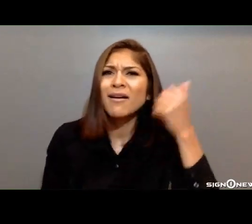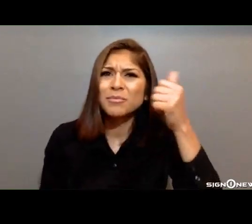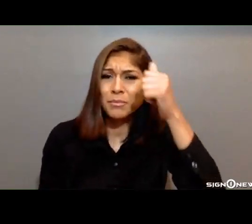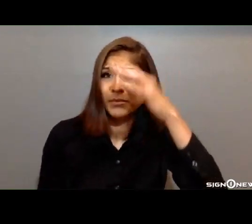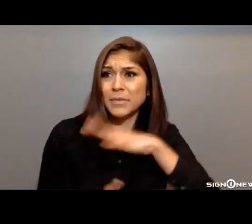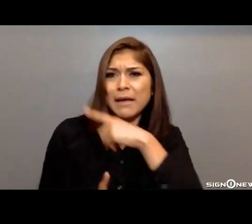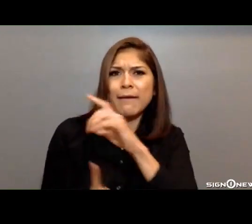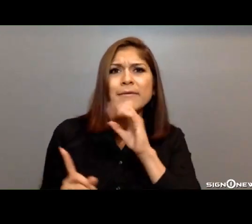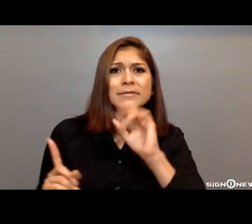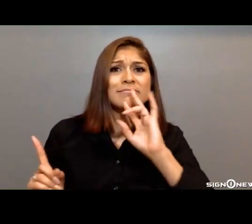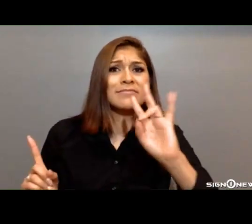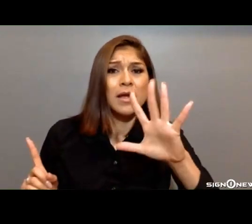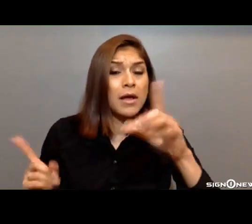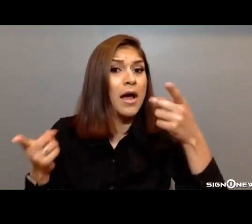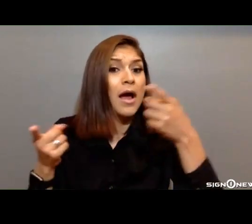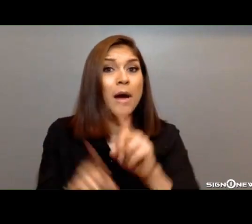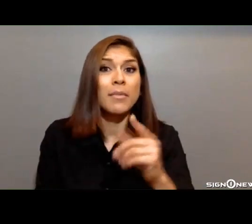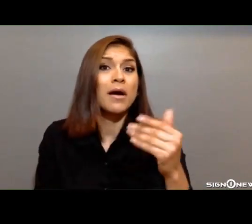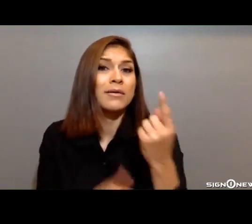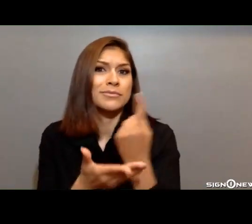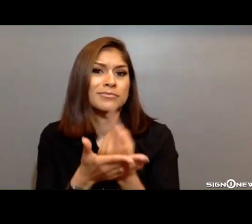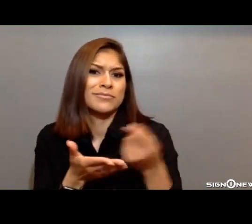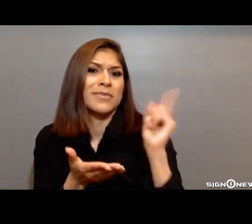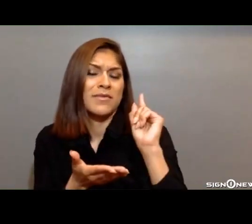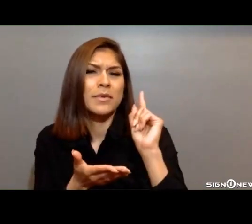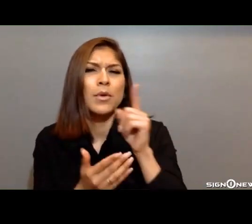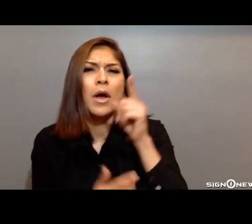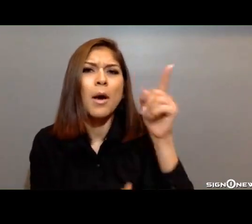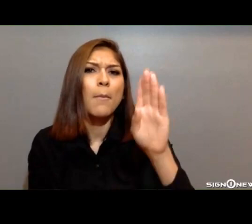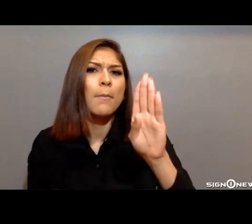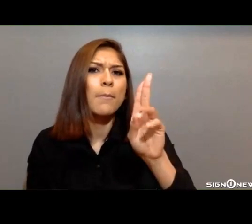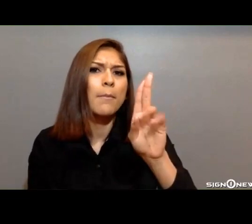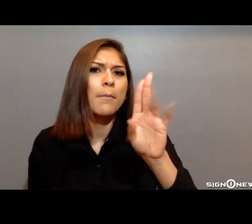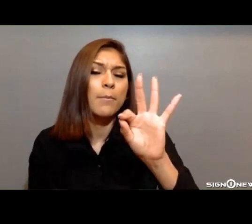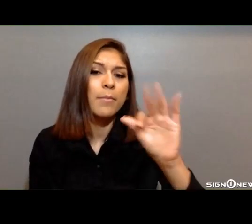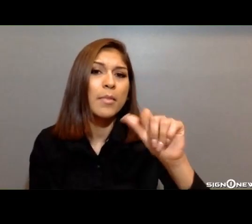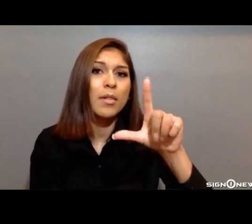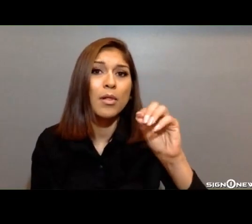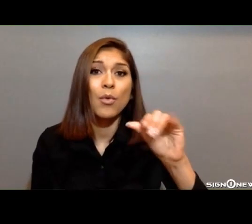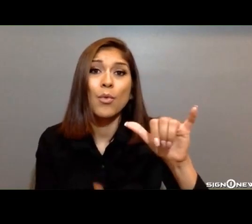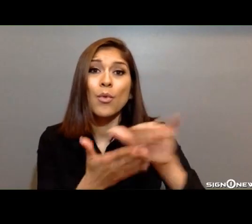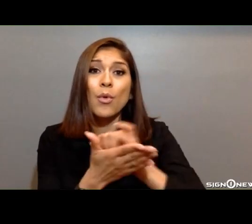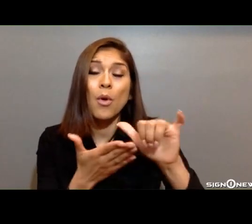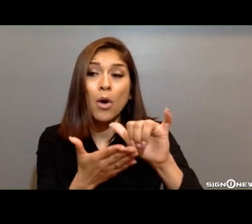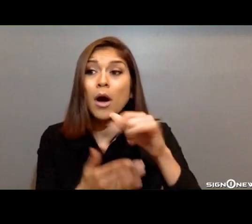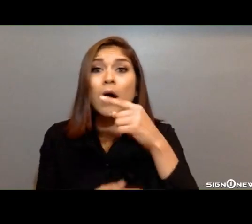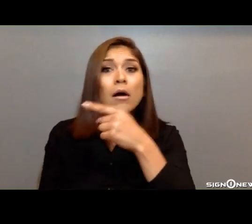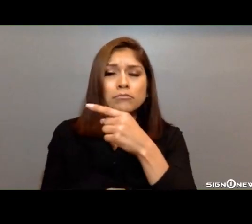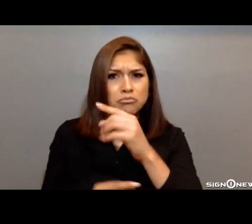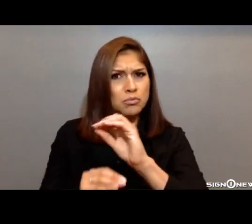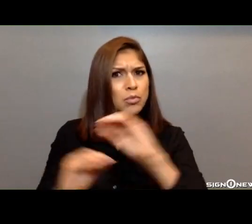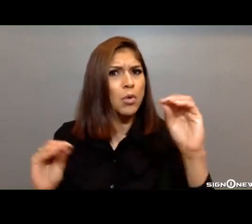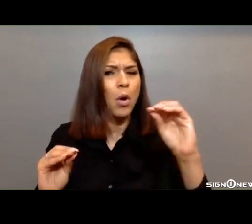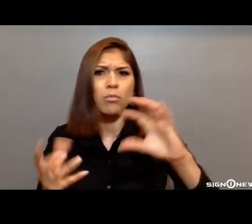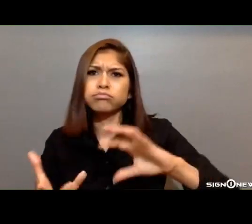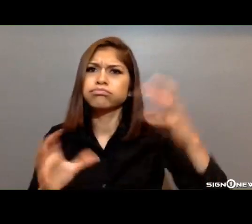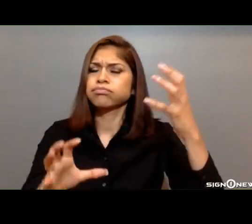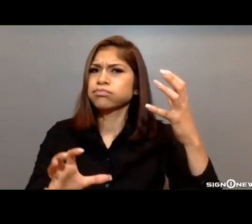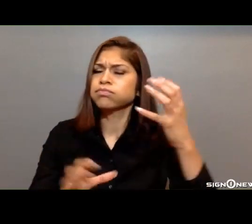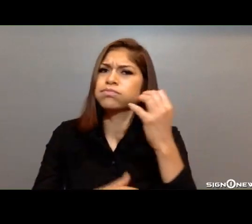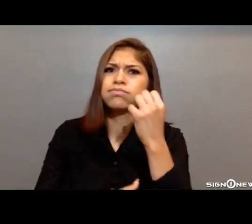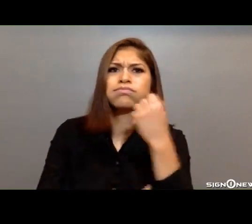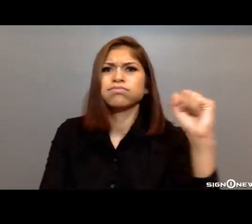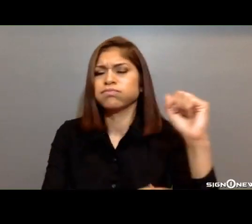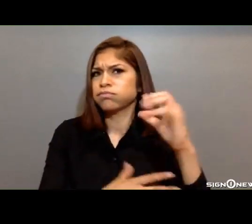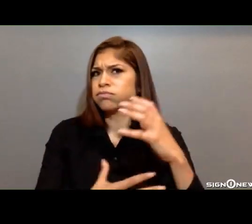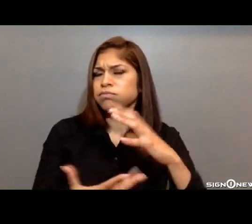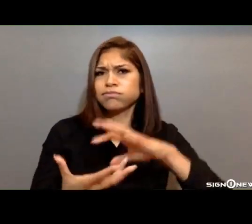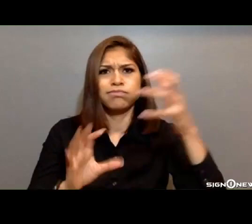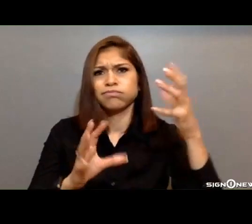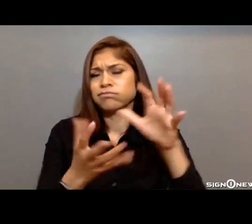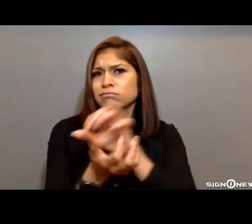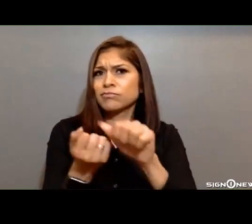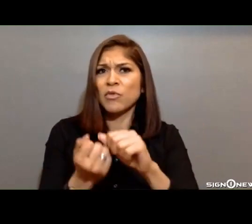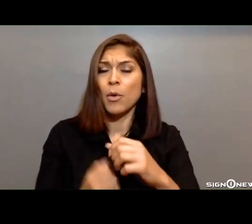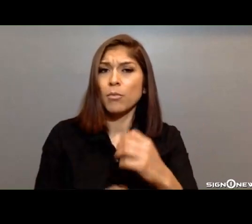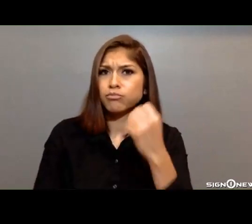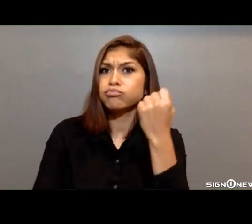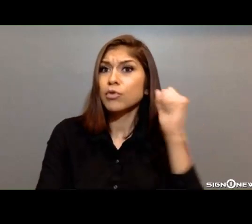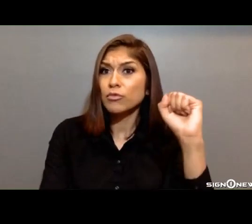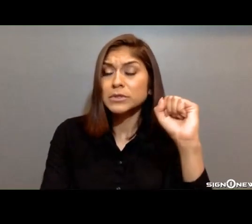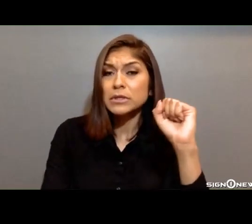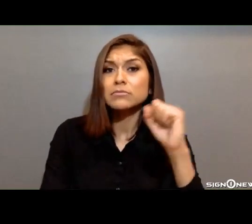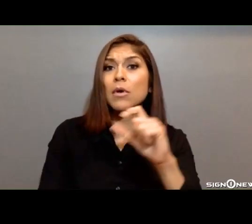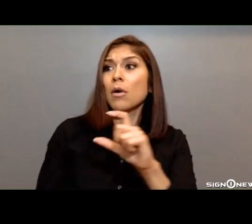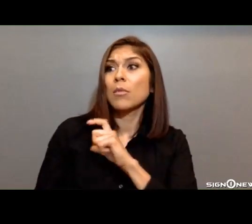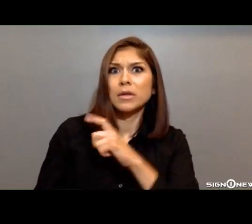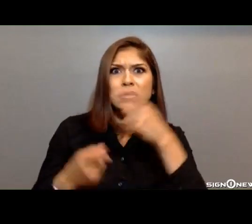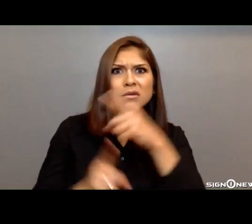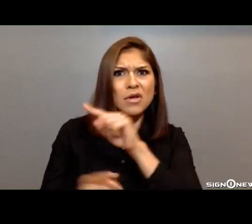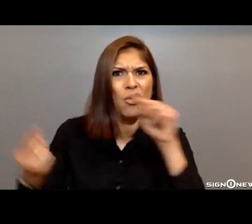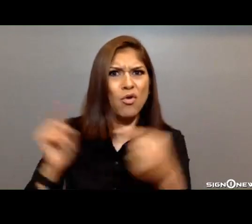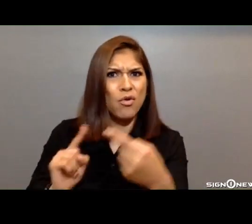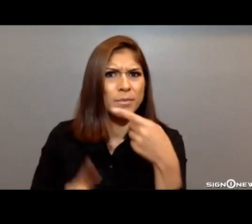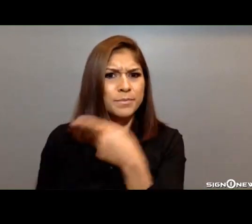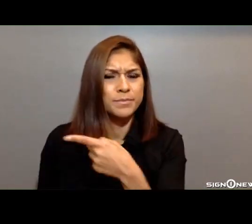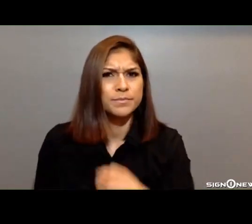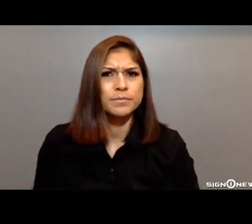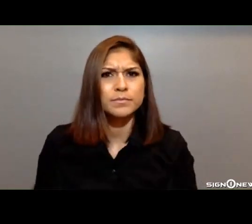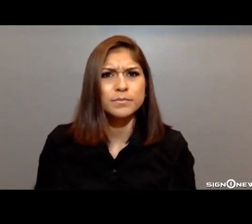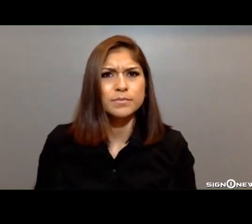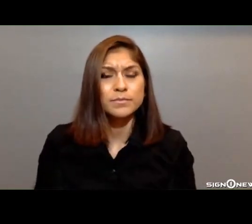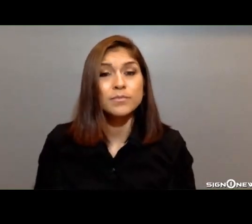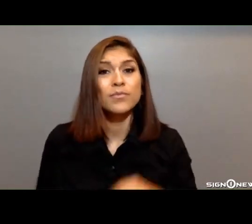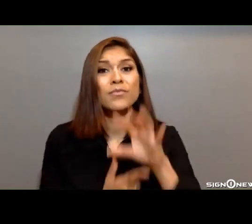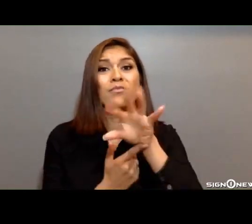an elderly man who was injured by police last week during a non-violent protest in Buffalo, New York.